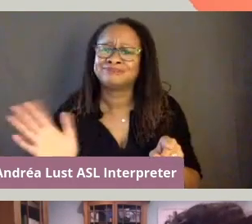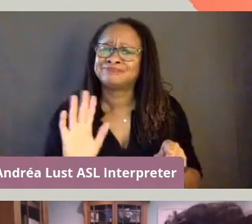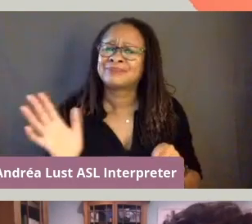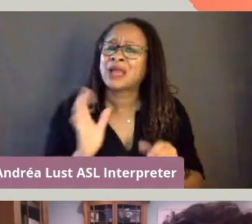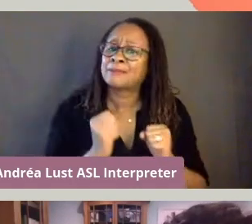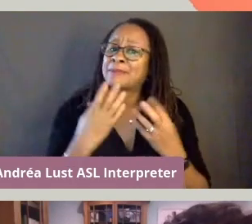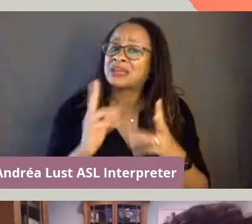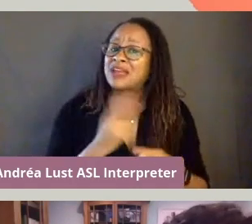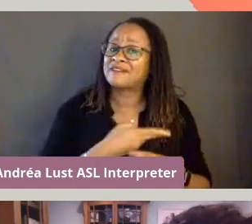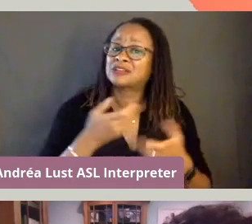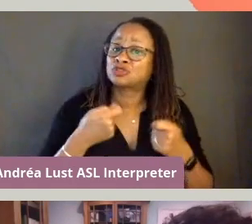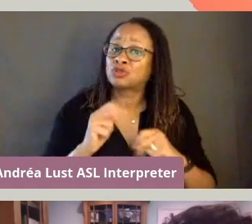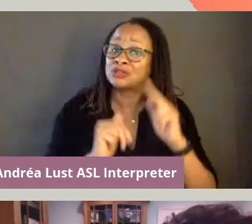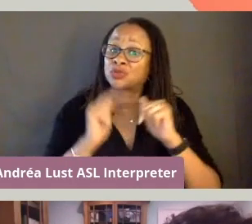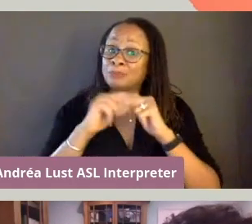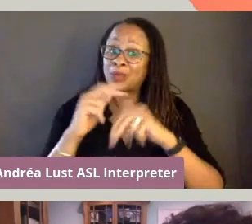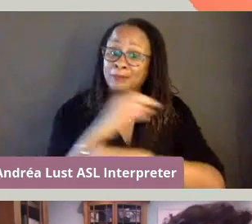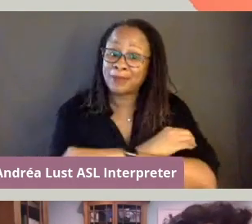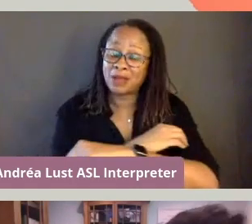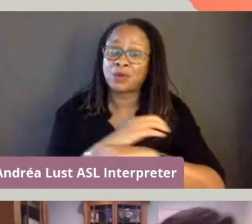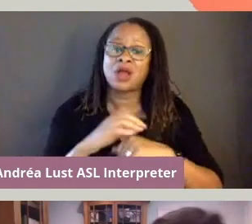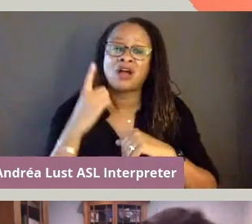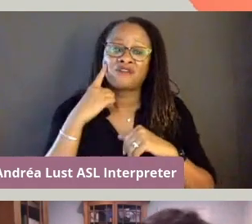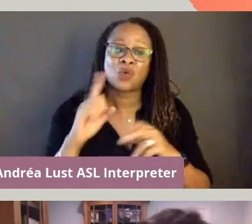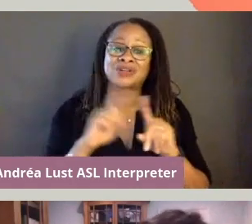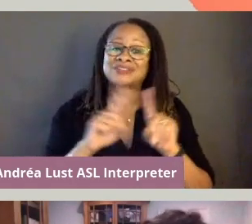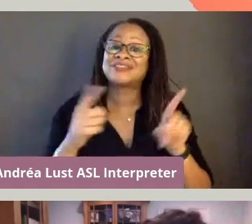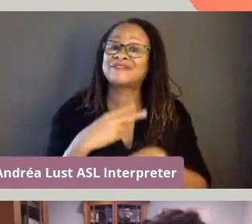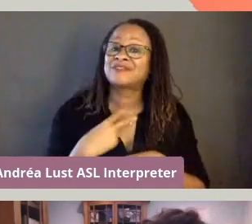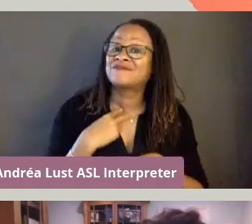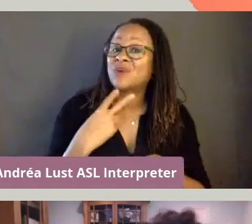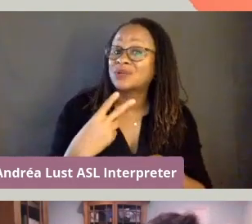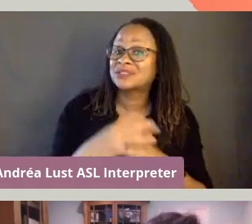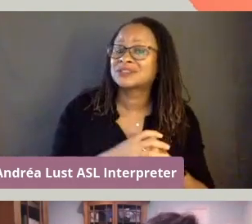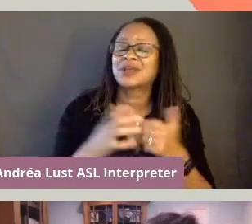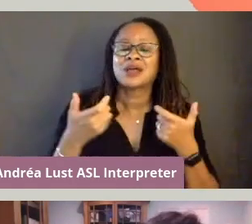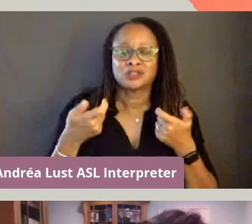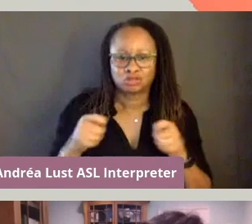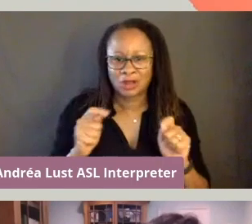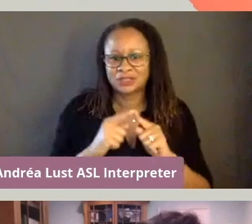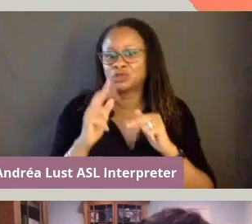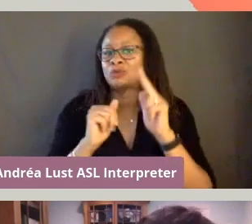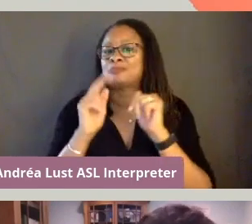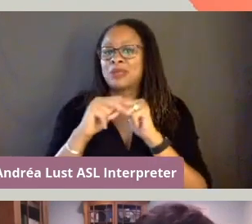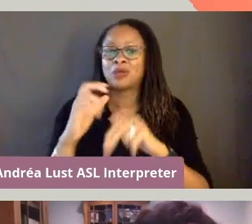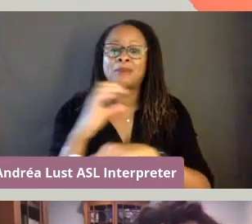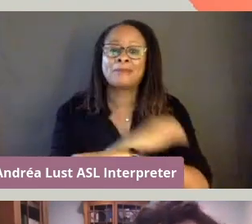to kind of build power for different voices are trying to build power from this kind of,